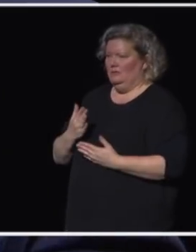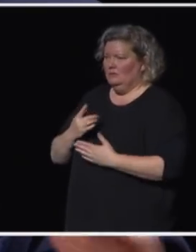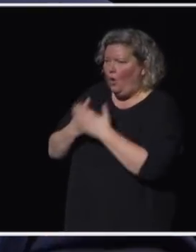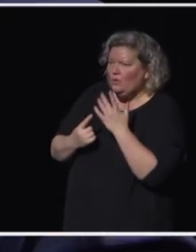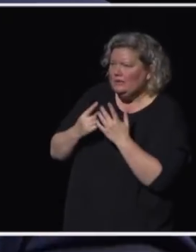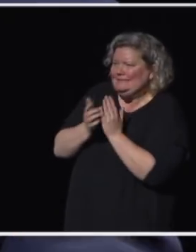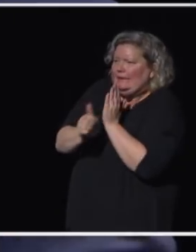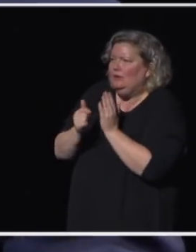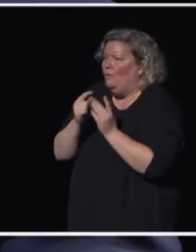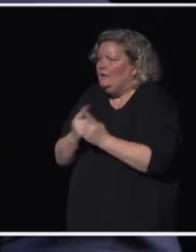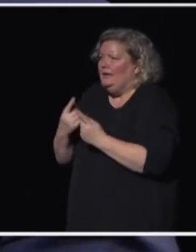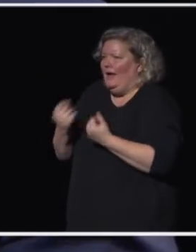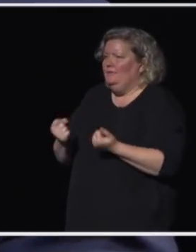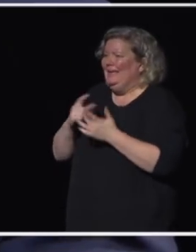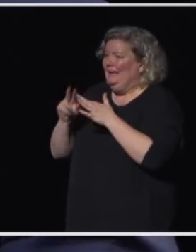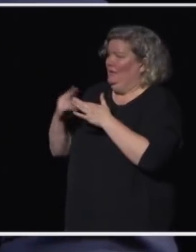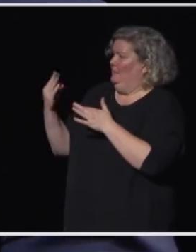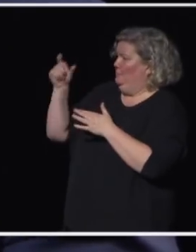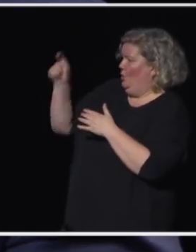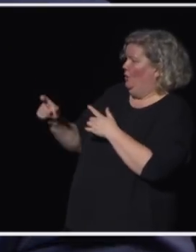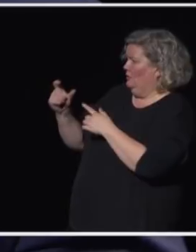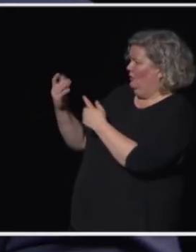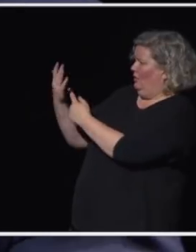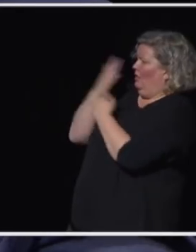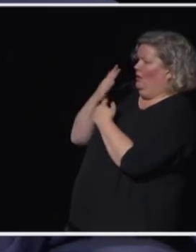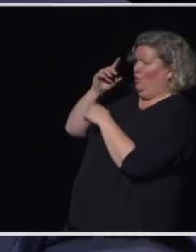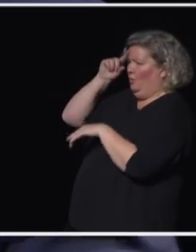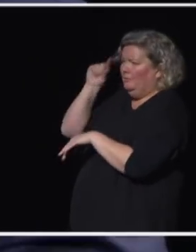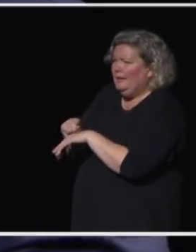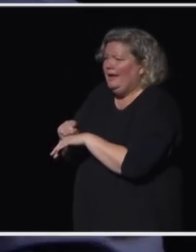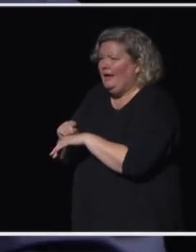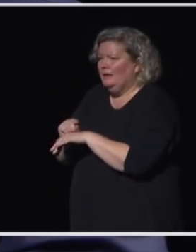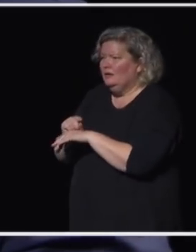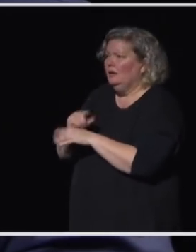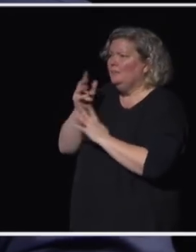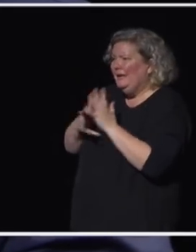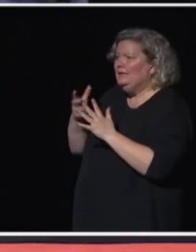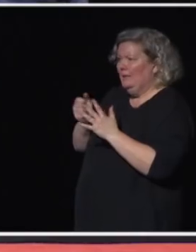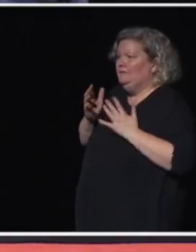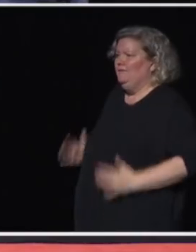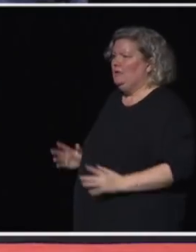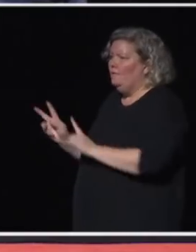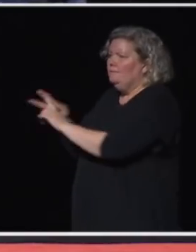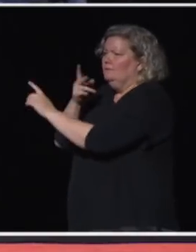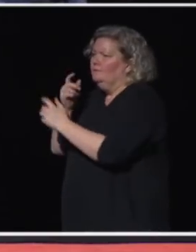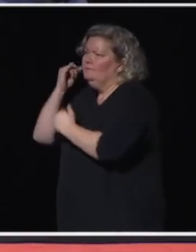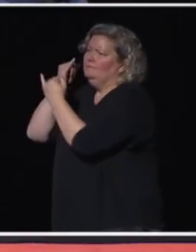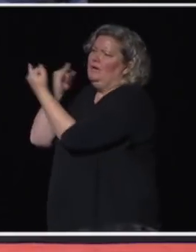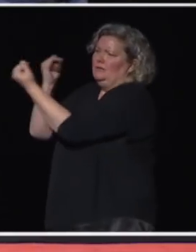And so for somebody to humiliate you was almost always to invite some sort of physical confrontation. Did you do that with words or anything else?